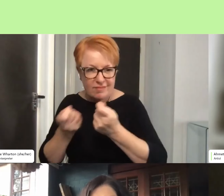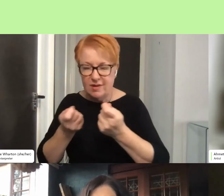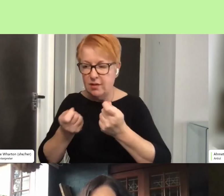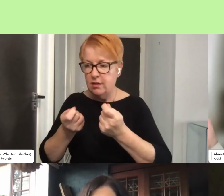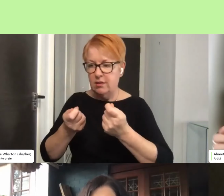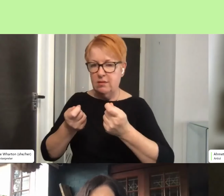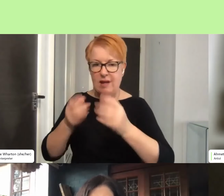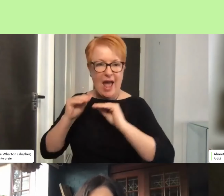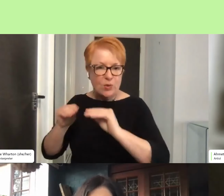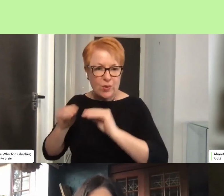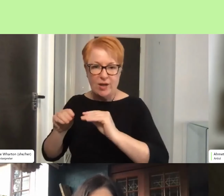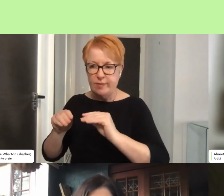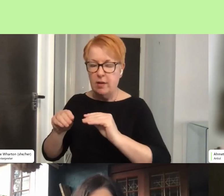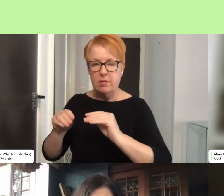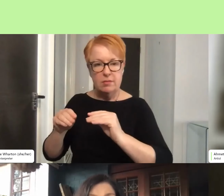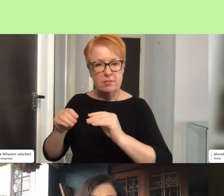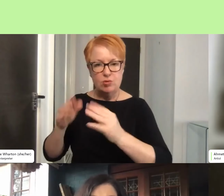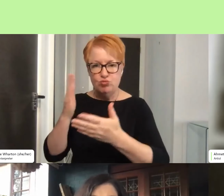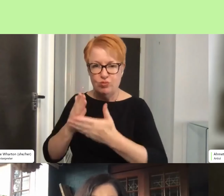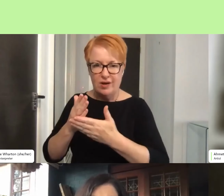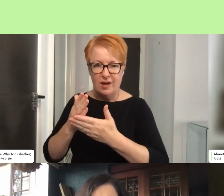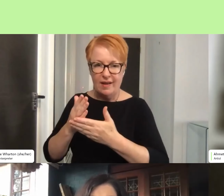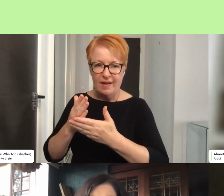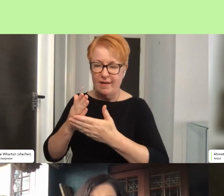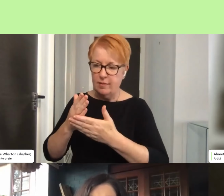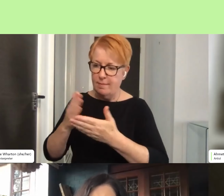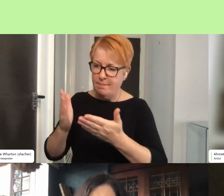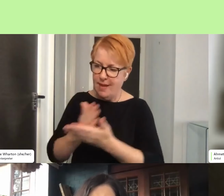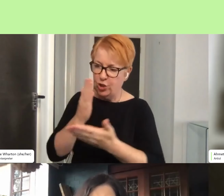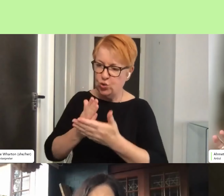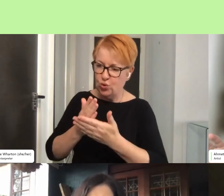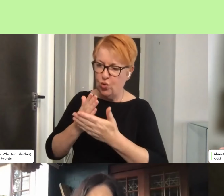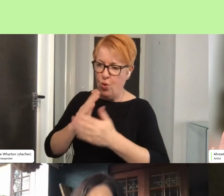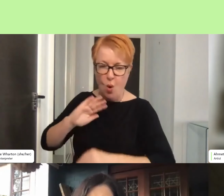I'm talking about, like, really fully breaking the hierarchies, the institution can only